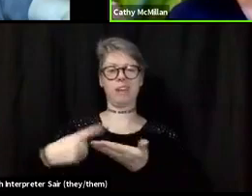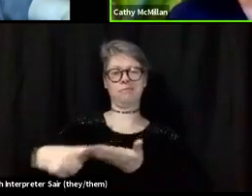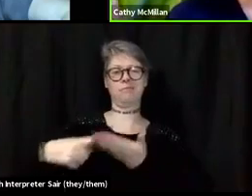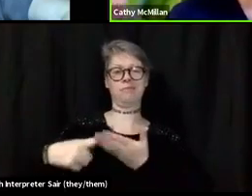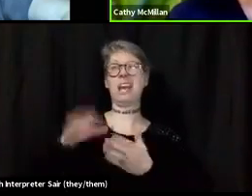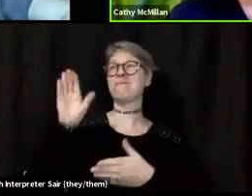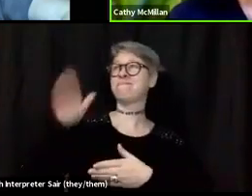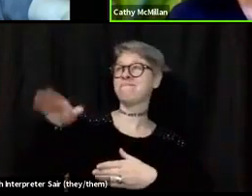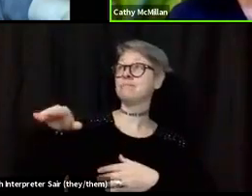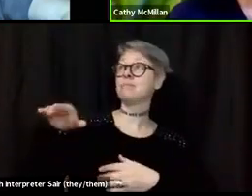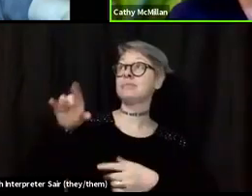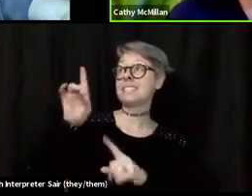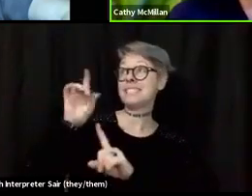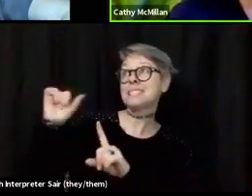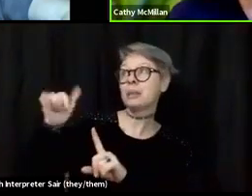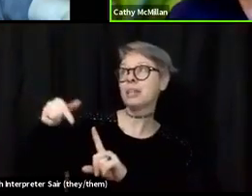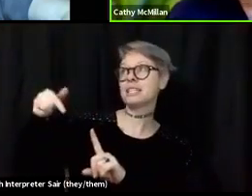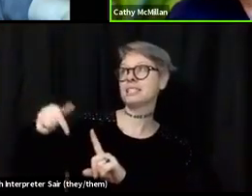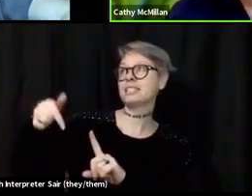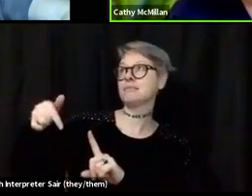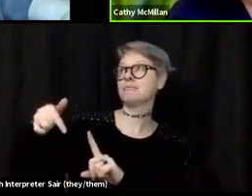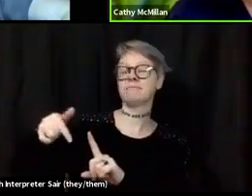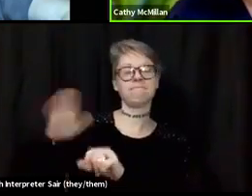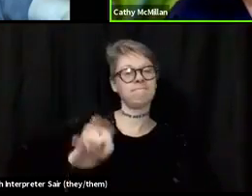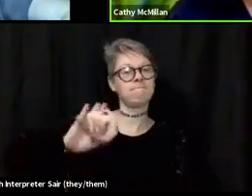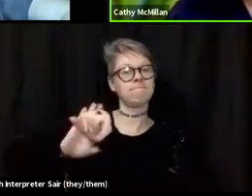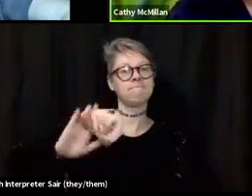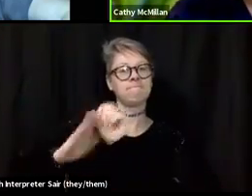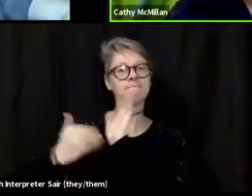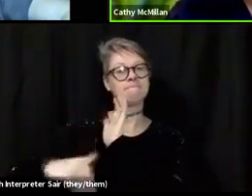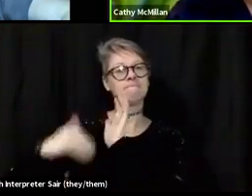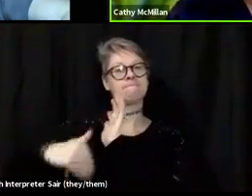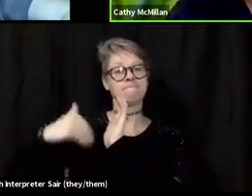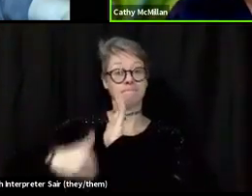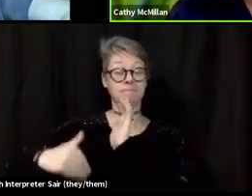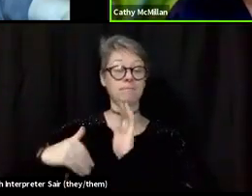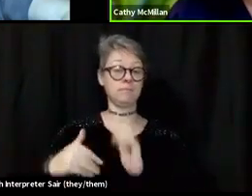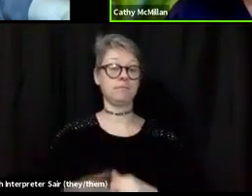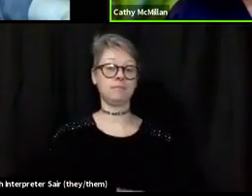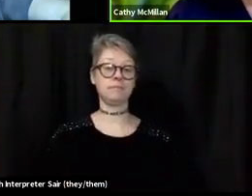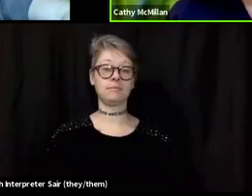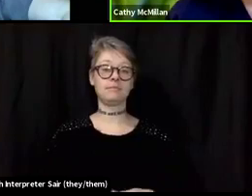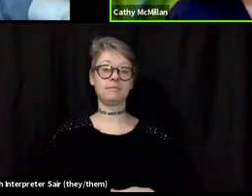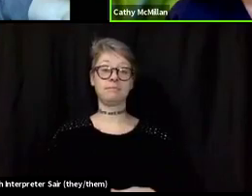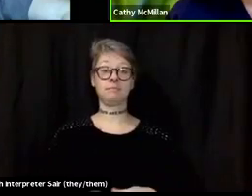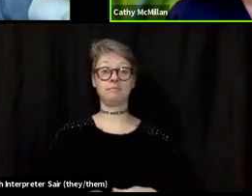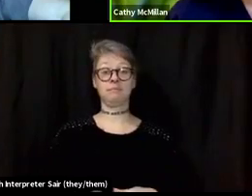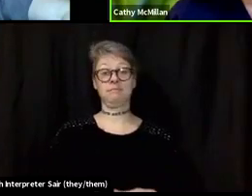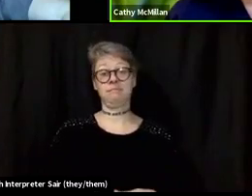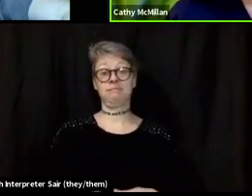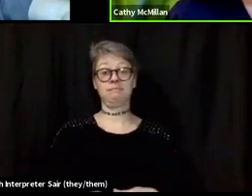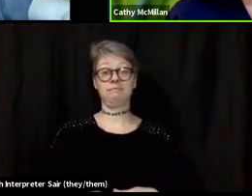nt to go in and nt to go in and just hit on that disability button, every disability button.